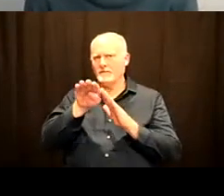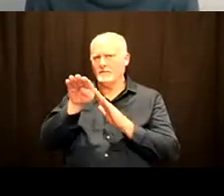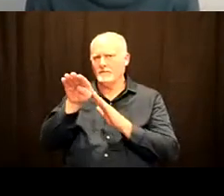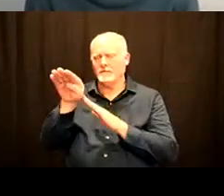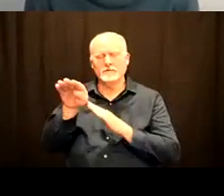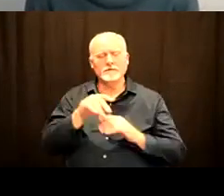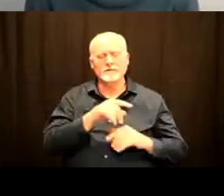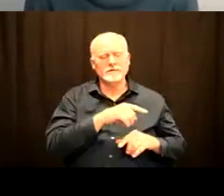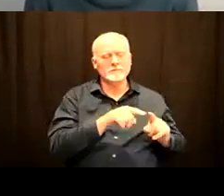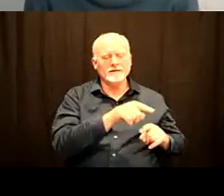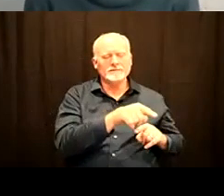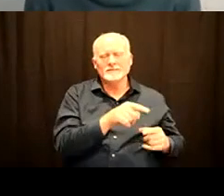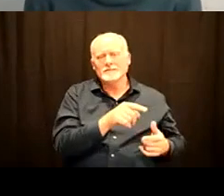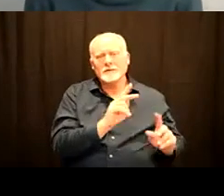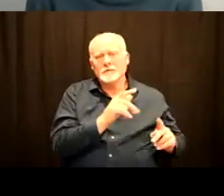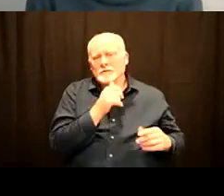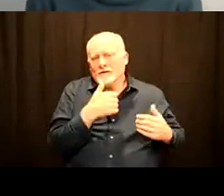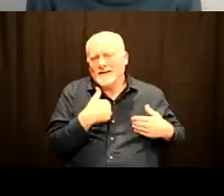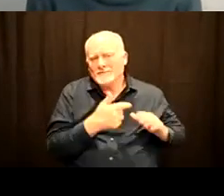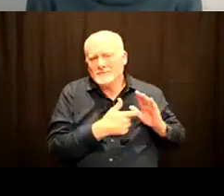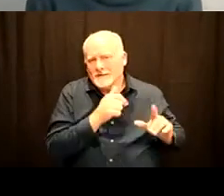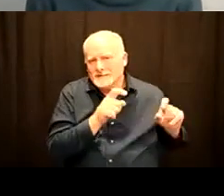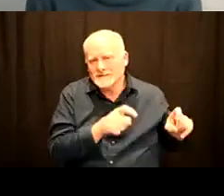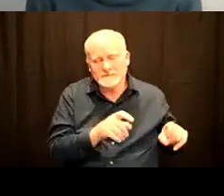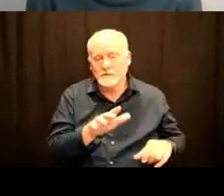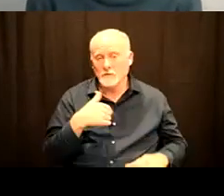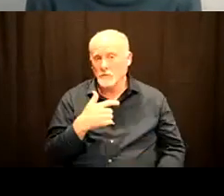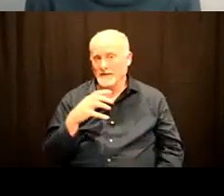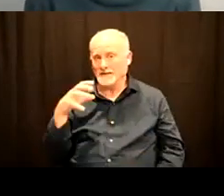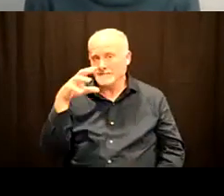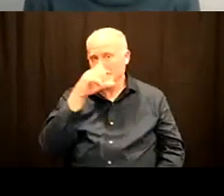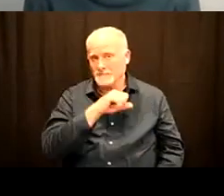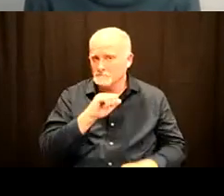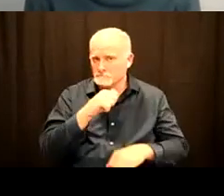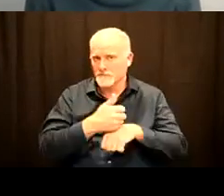go out and get tested what we're estimating and this is based on what we've observed in alabama